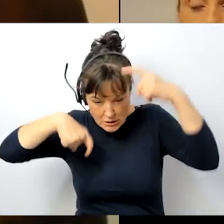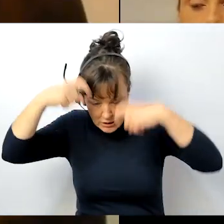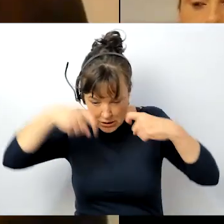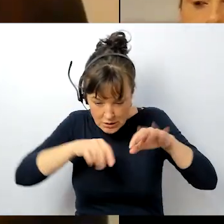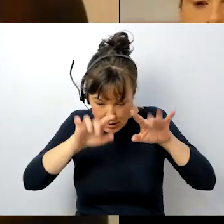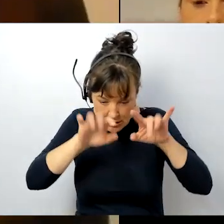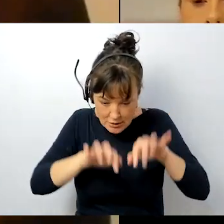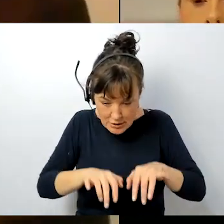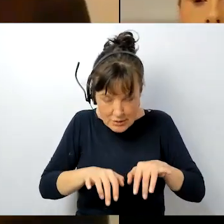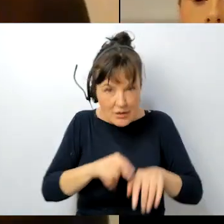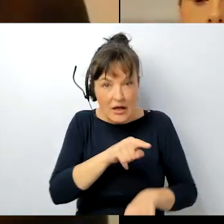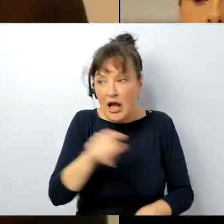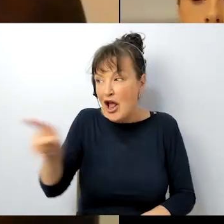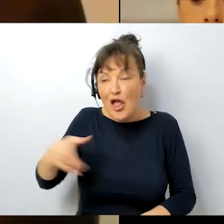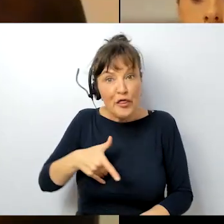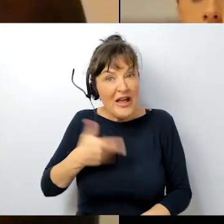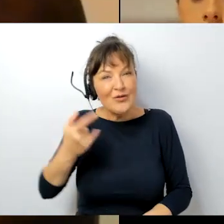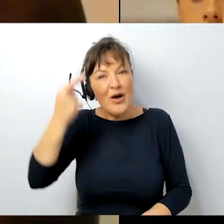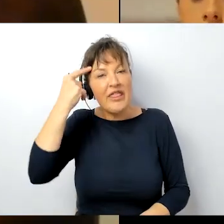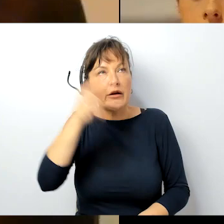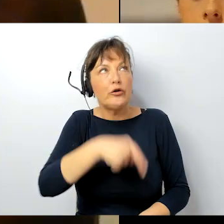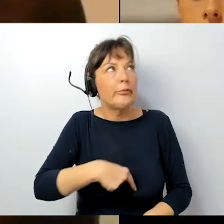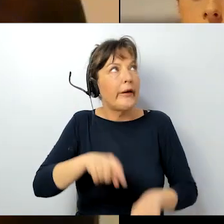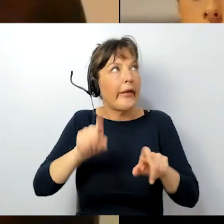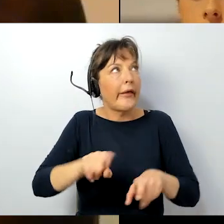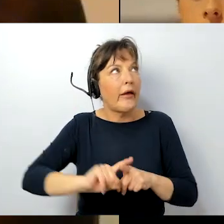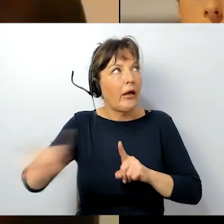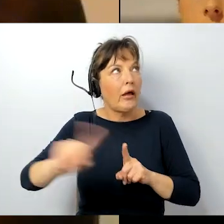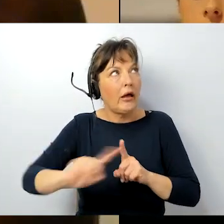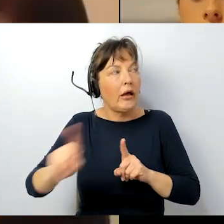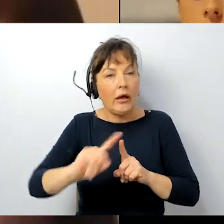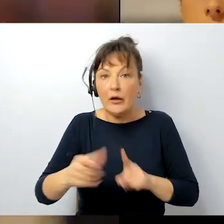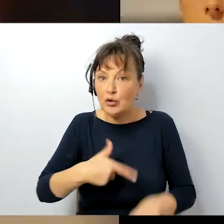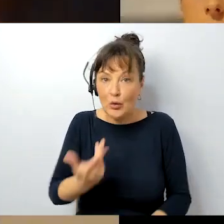me. They shouldn't be looking at one they've bunged that into absolutely everybody and they